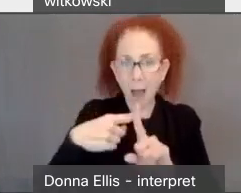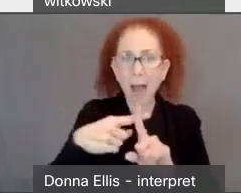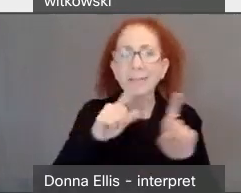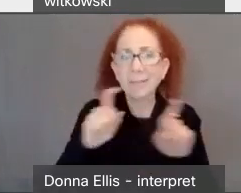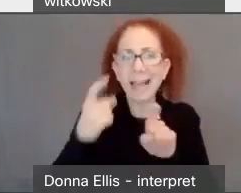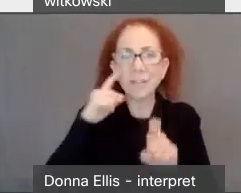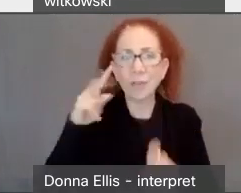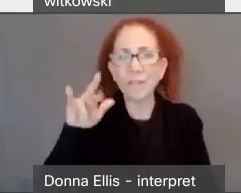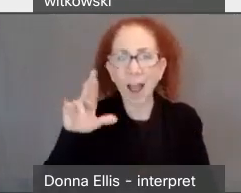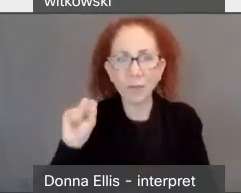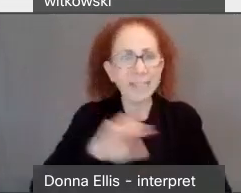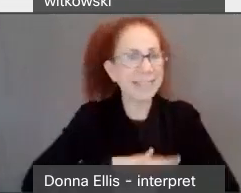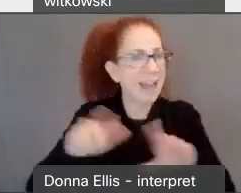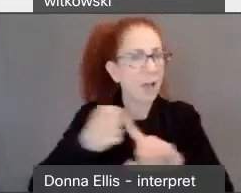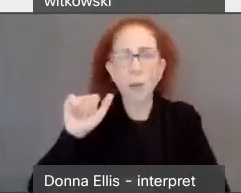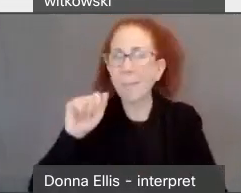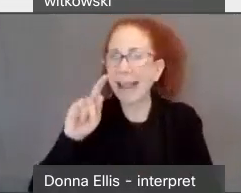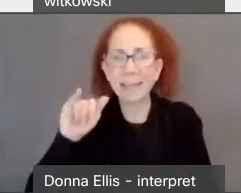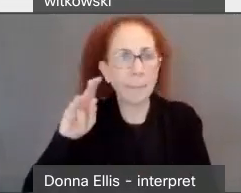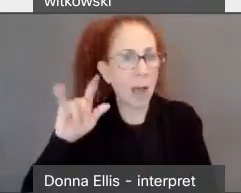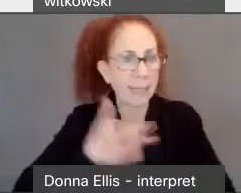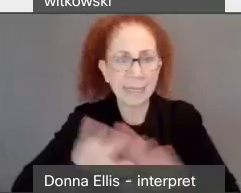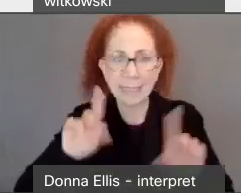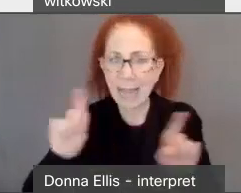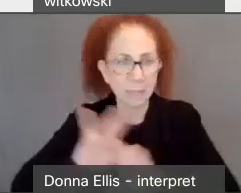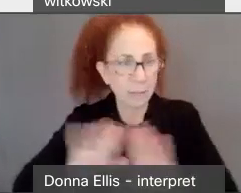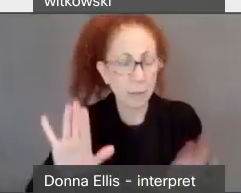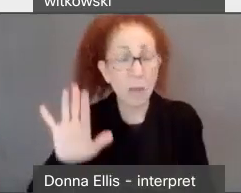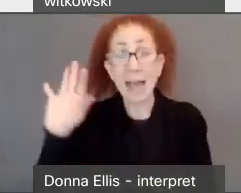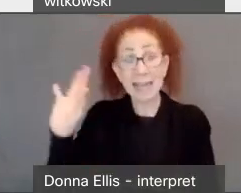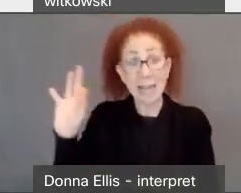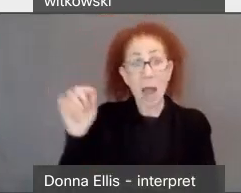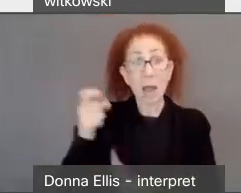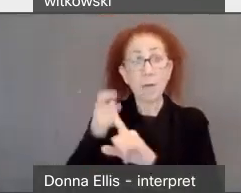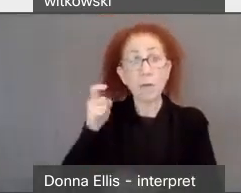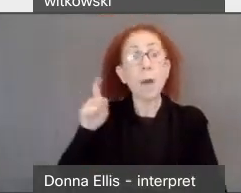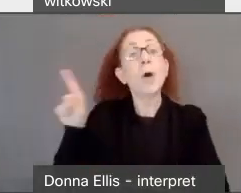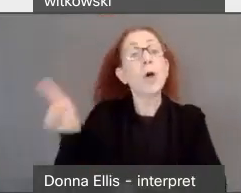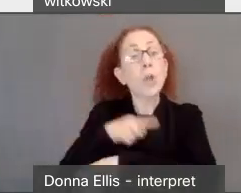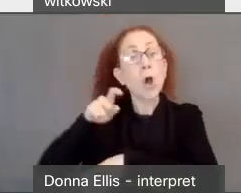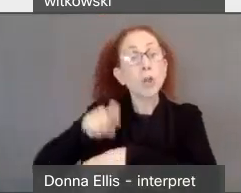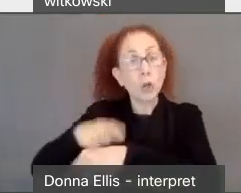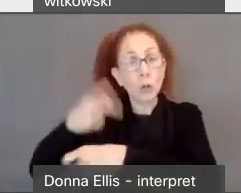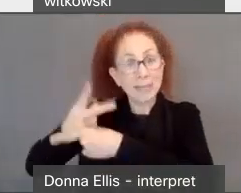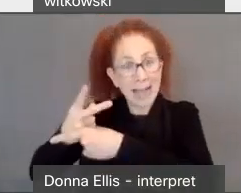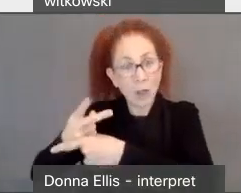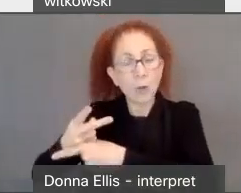not from the antibody test. Nine of these were from long-term care facilities, one is from Norristown